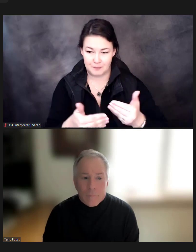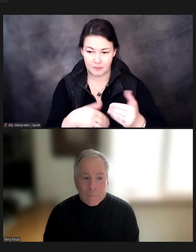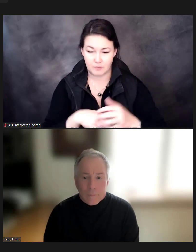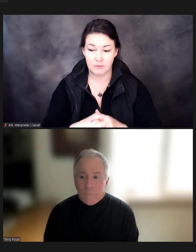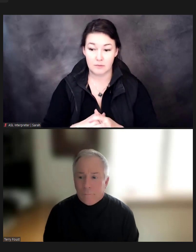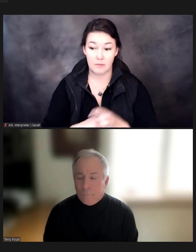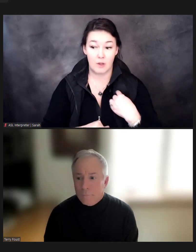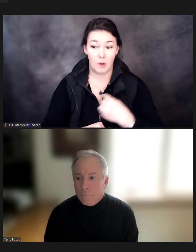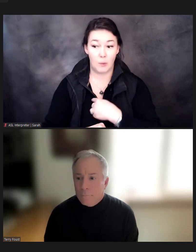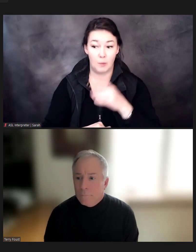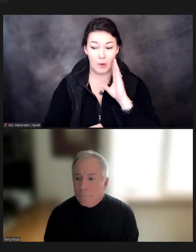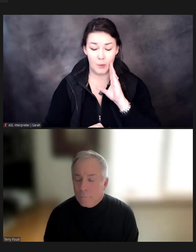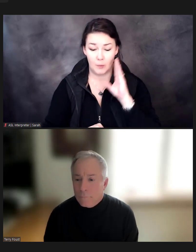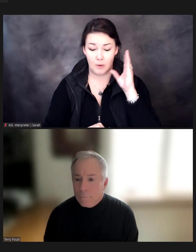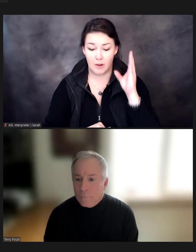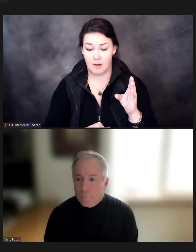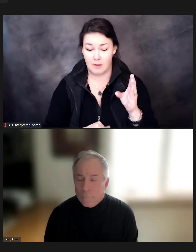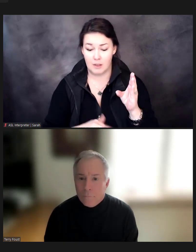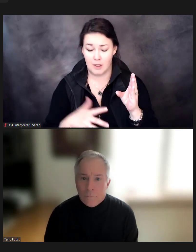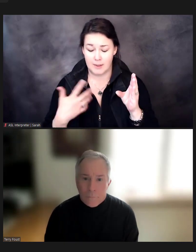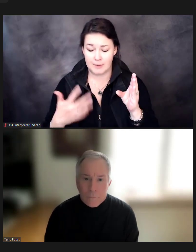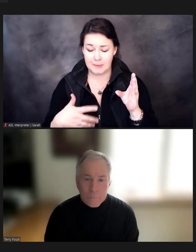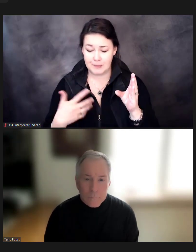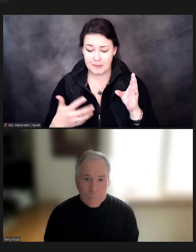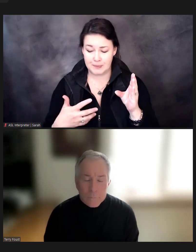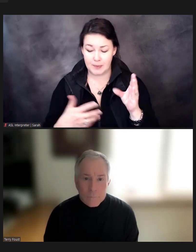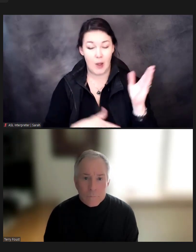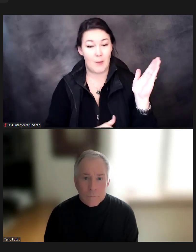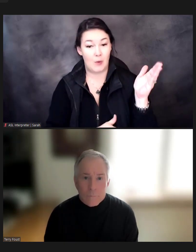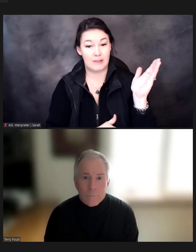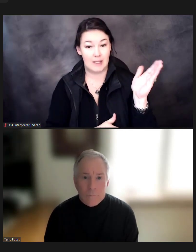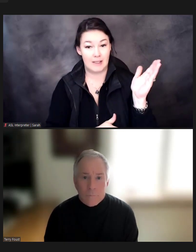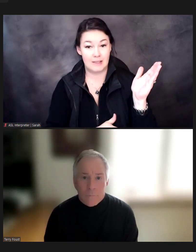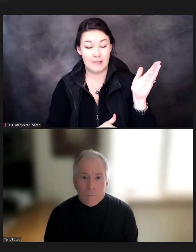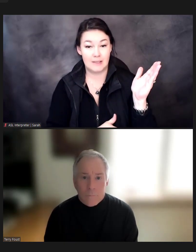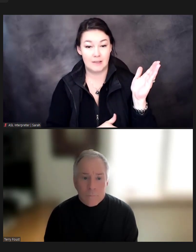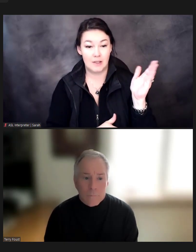We're going to, um, present our information for you today and,